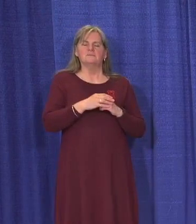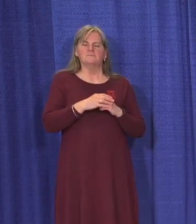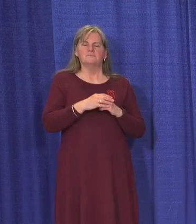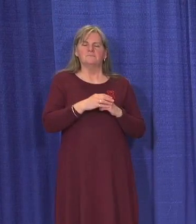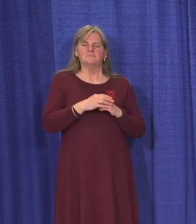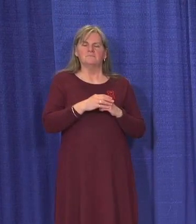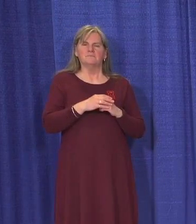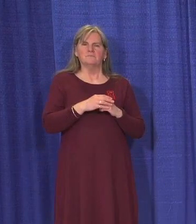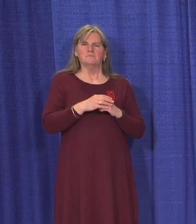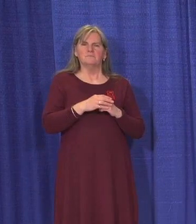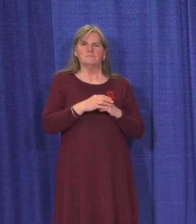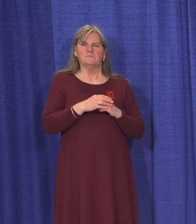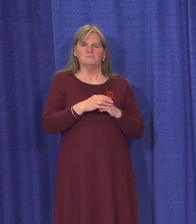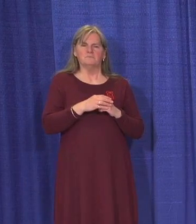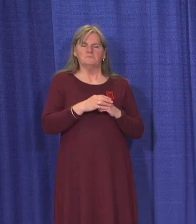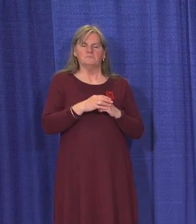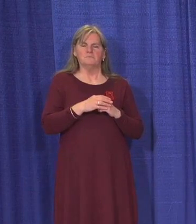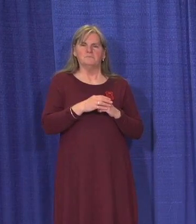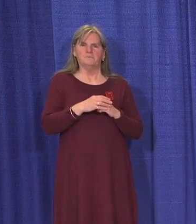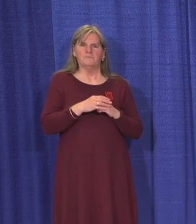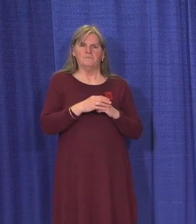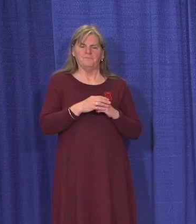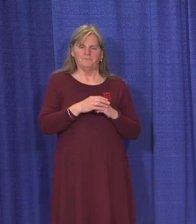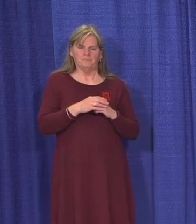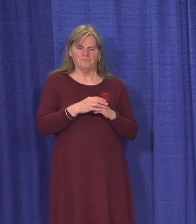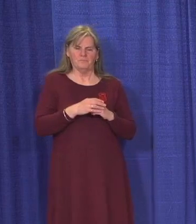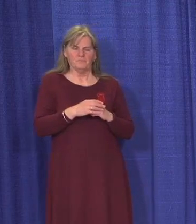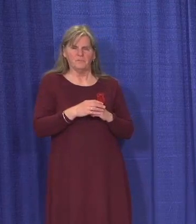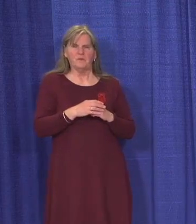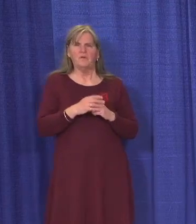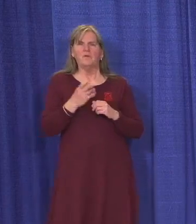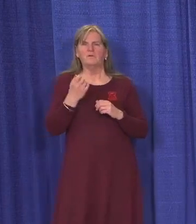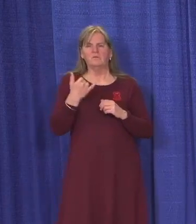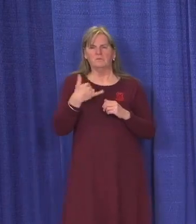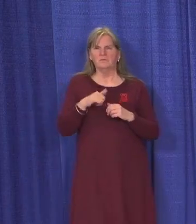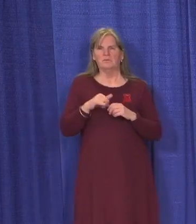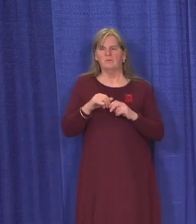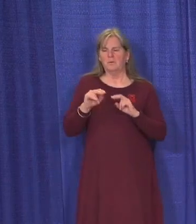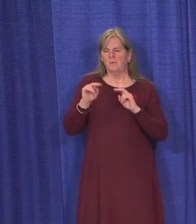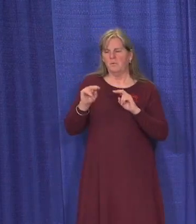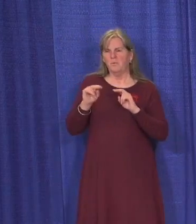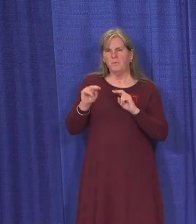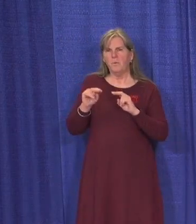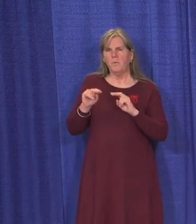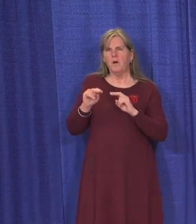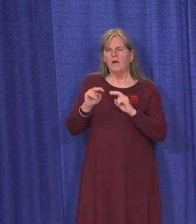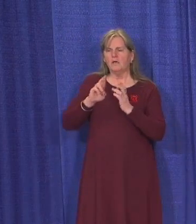places. This is the new COVID. These decisions were made in the